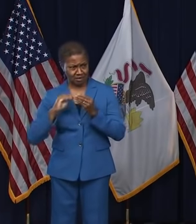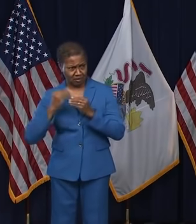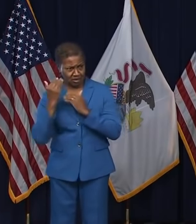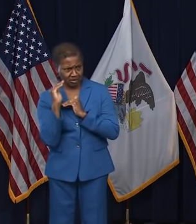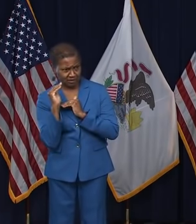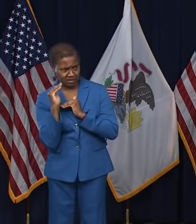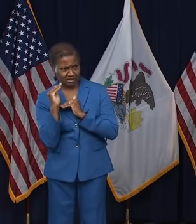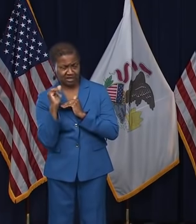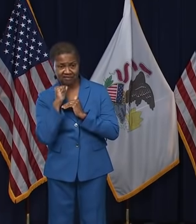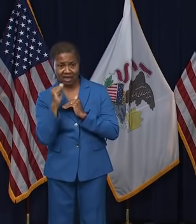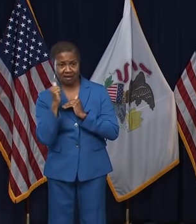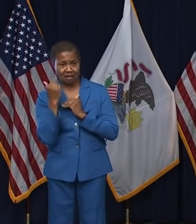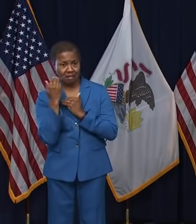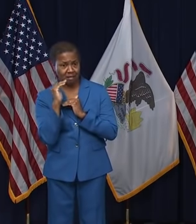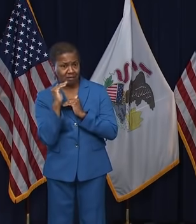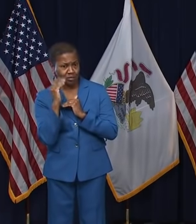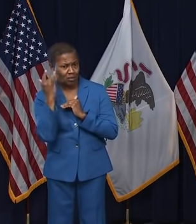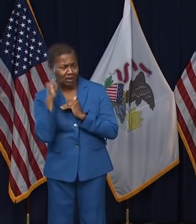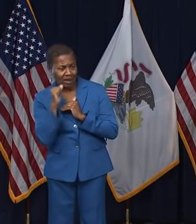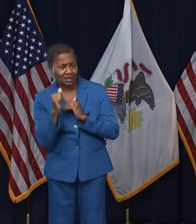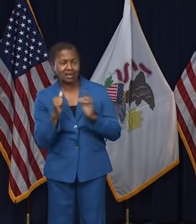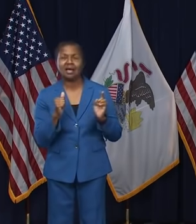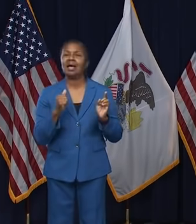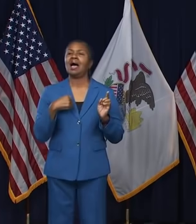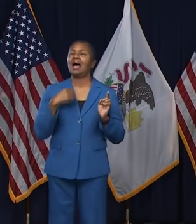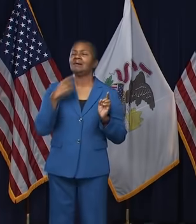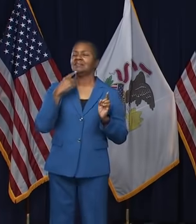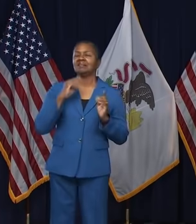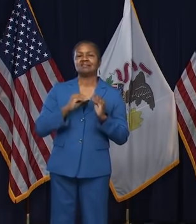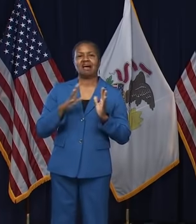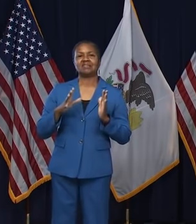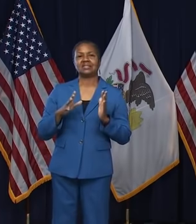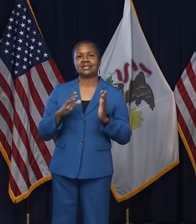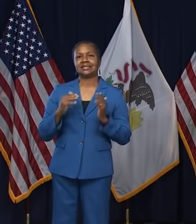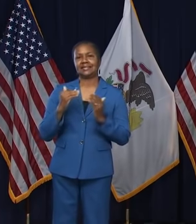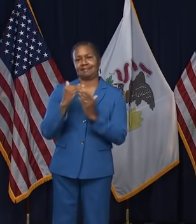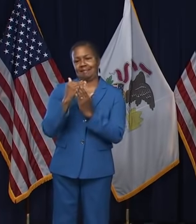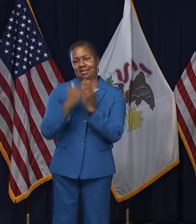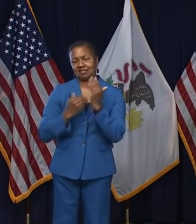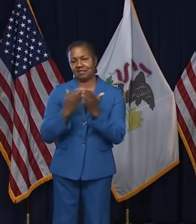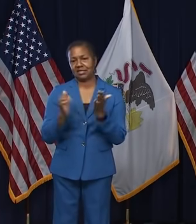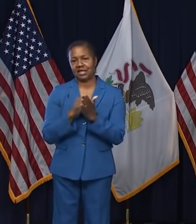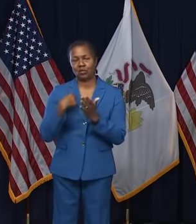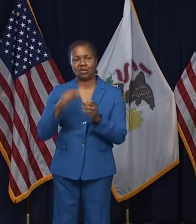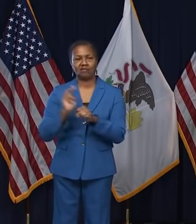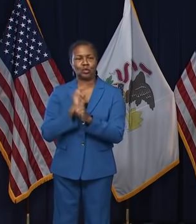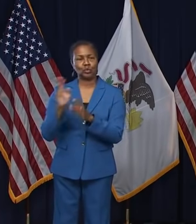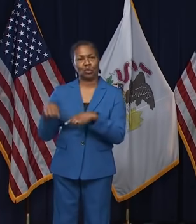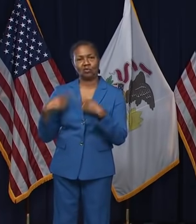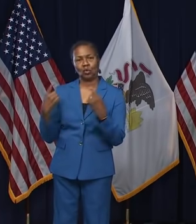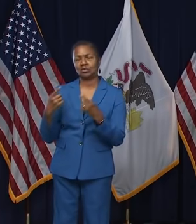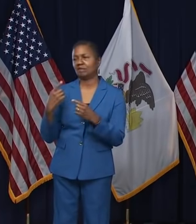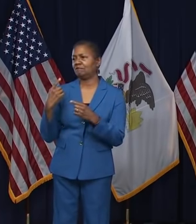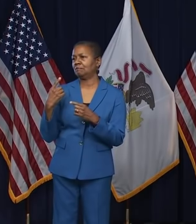considering any kind of accountability. So it's not